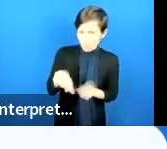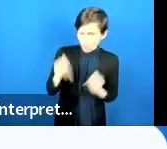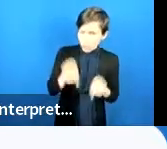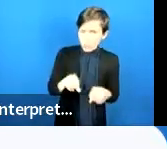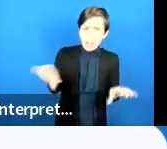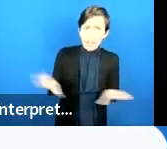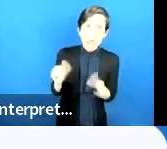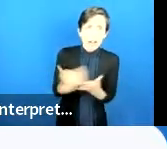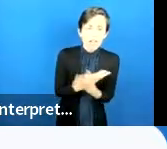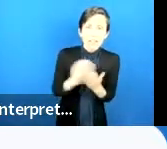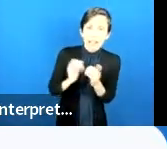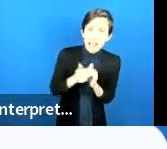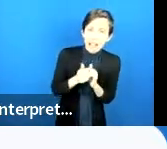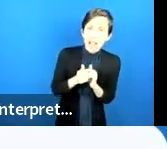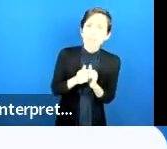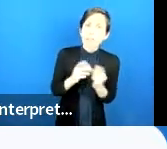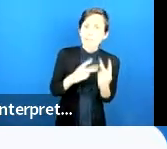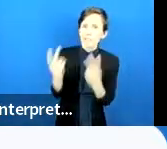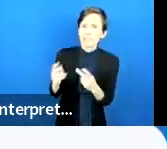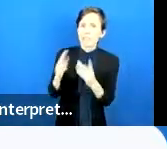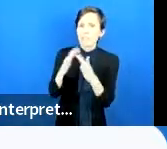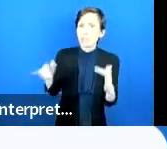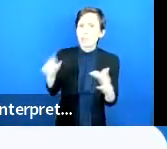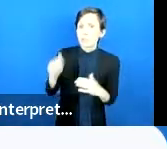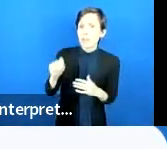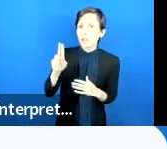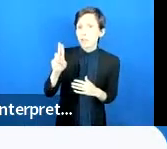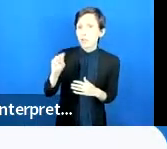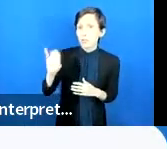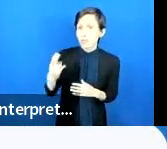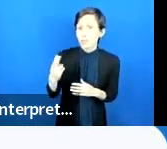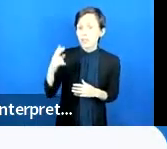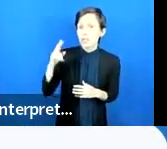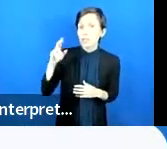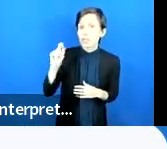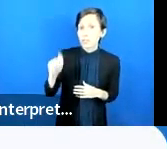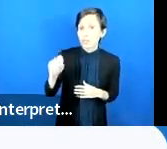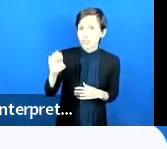by visiting diversity.umes.edu